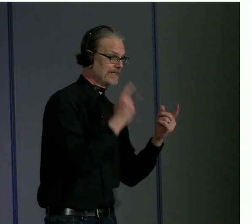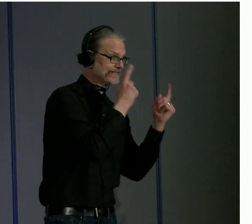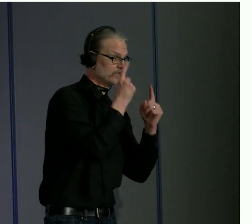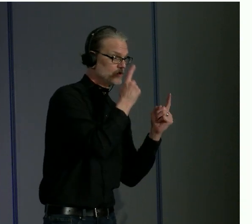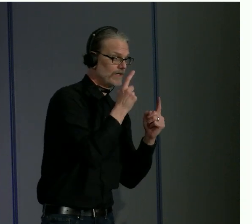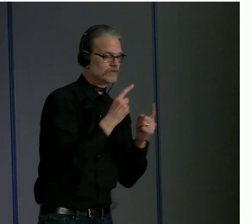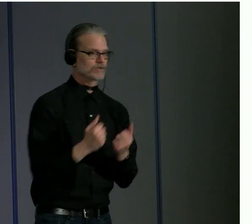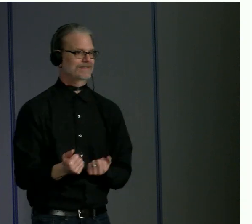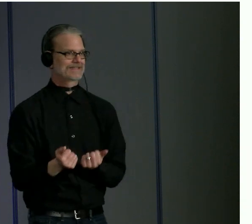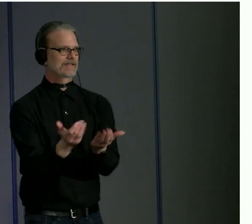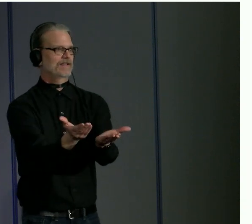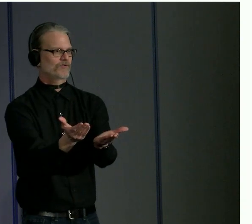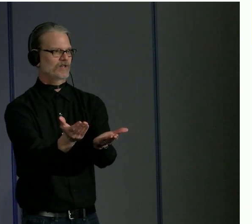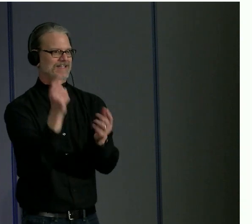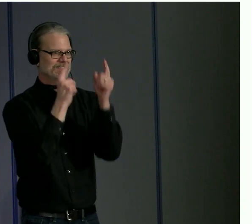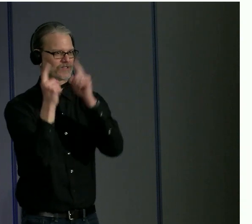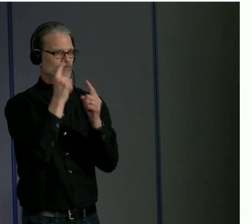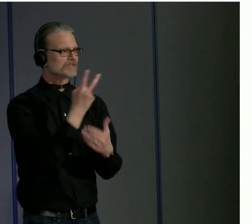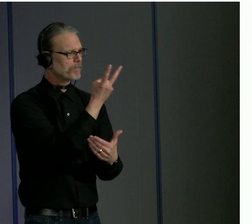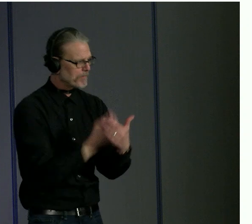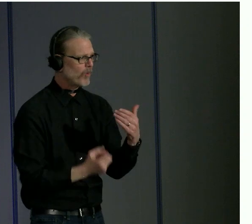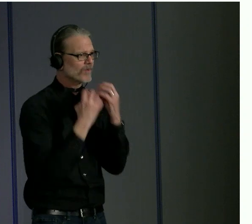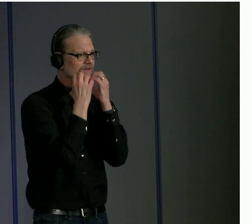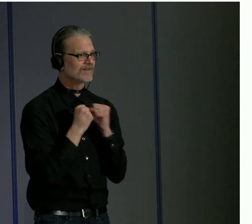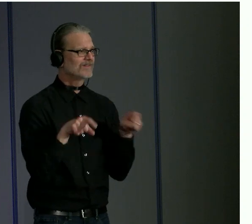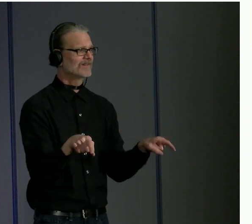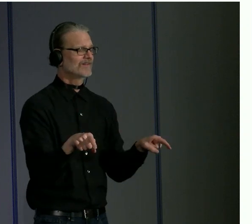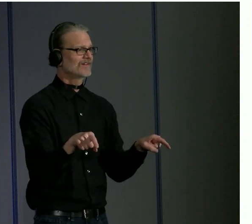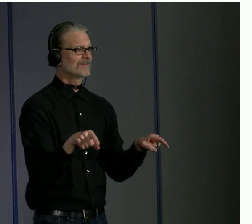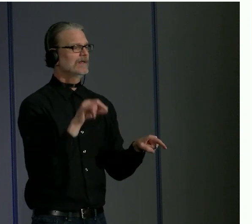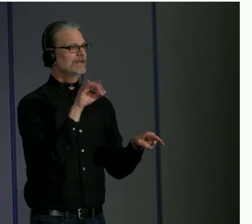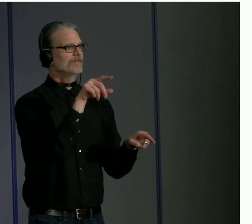to make sure you account for both. You want to make sure if you can delegate something,